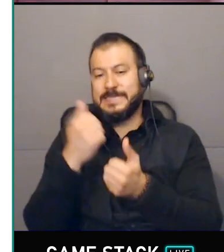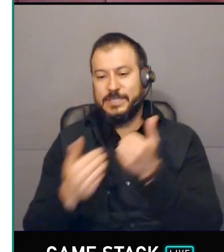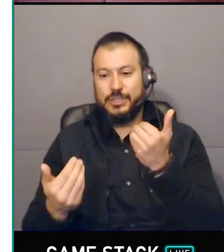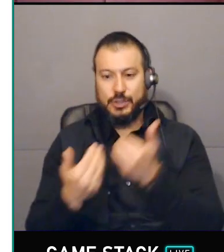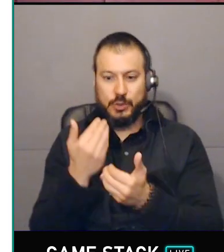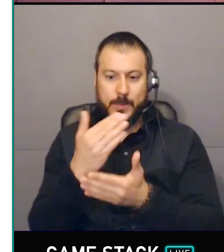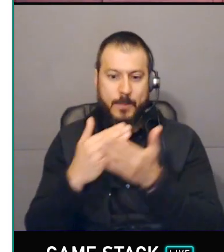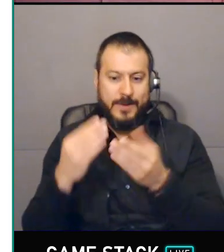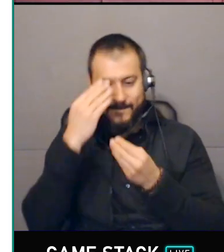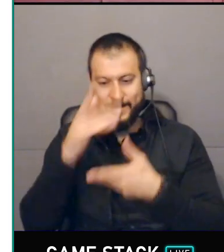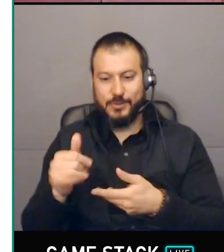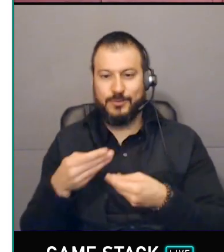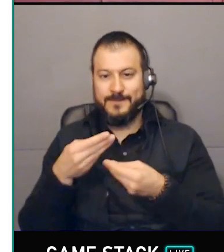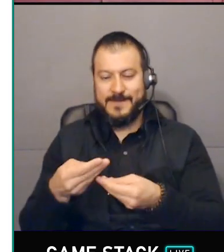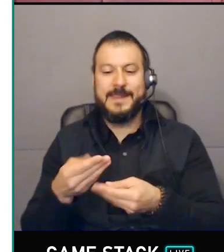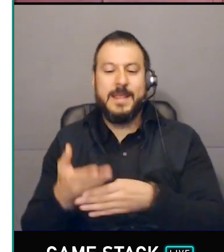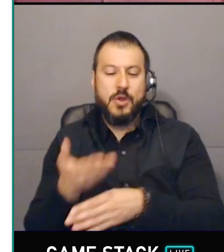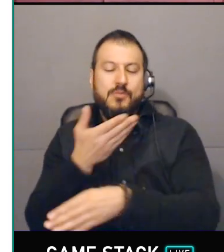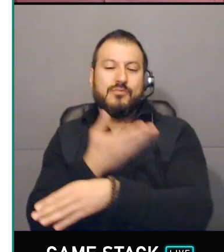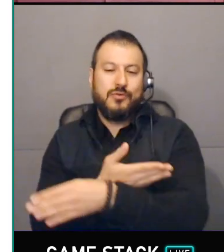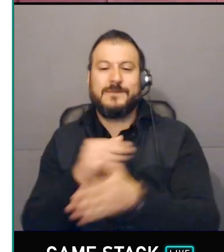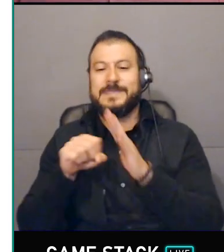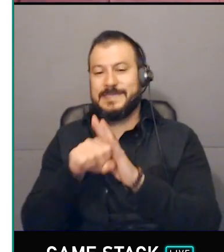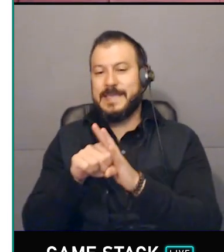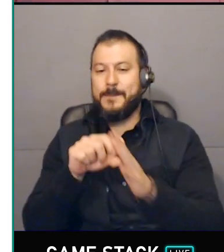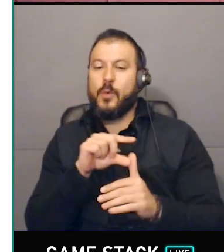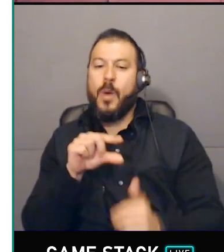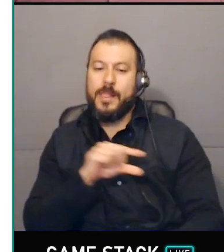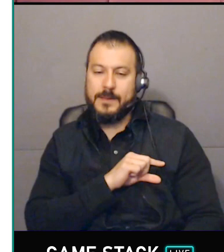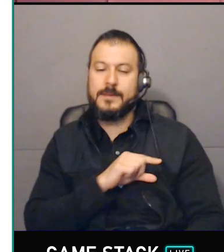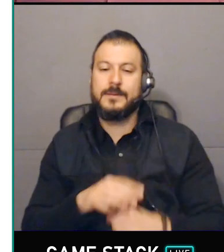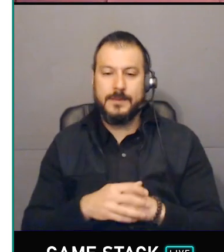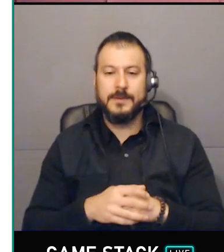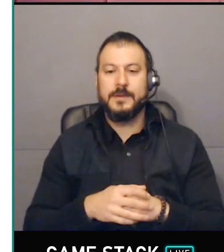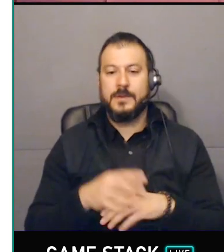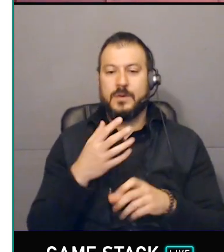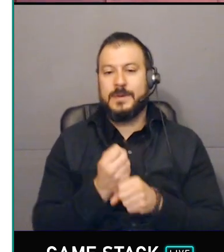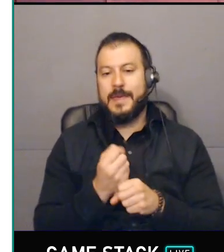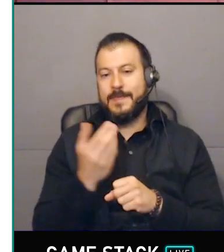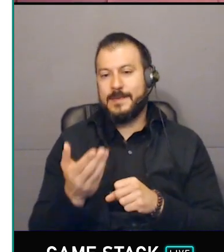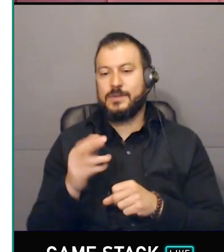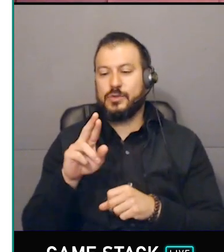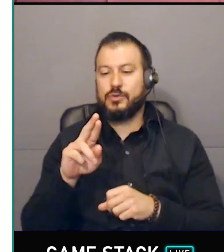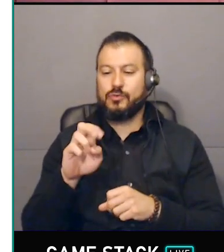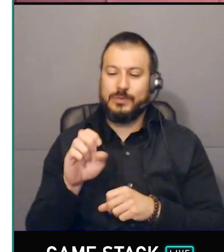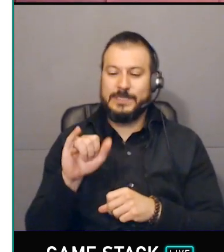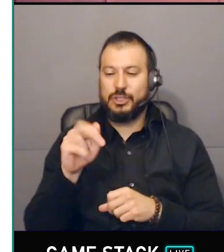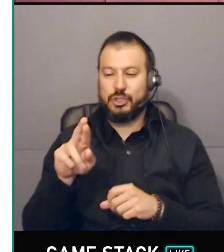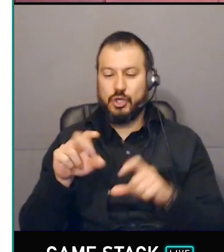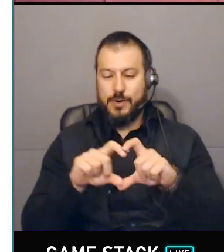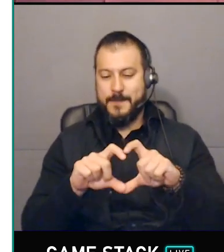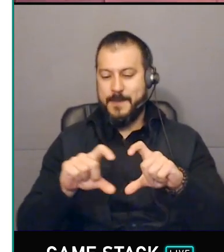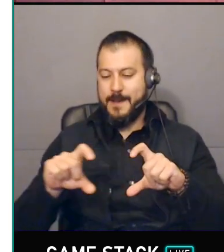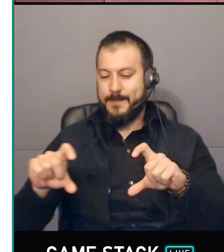each new bit of information that you feed in improves the sampling quality. And so you get this ReSTIR pipeline down here